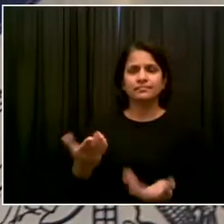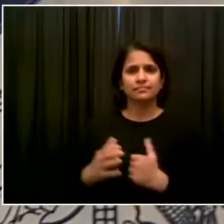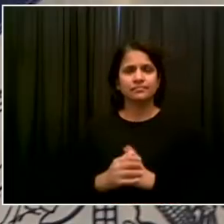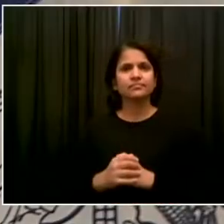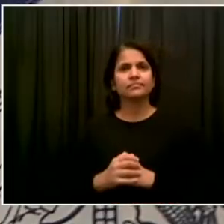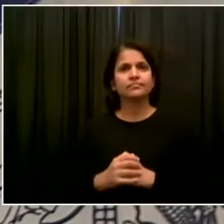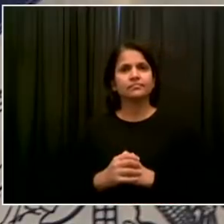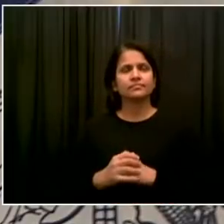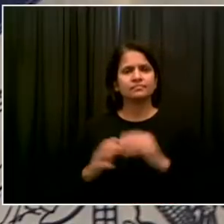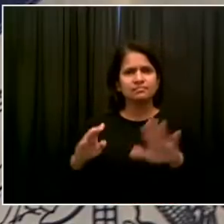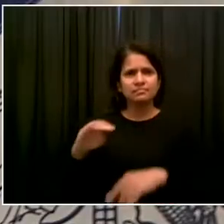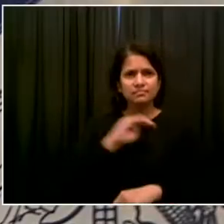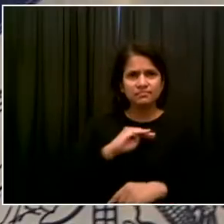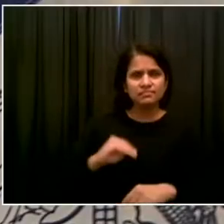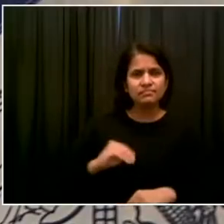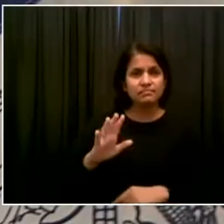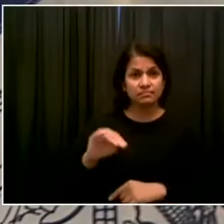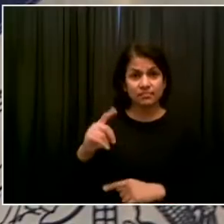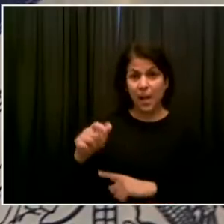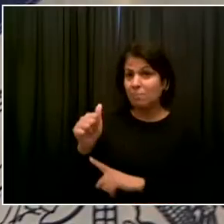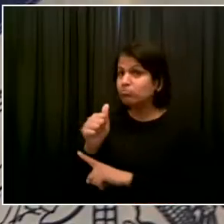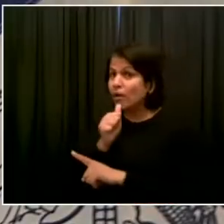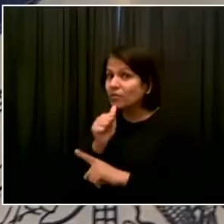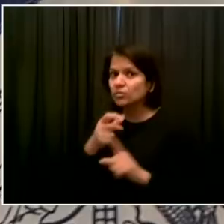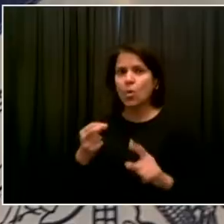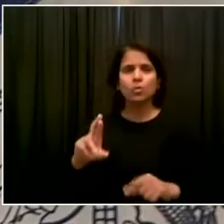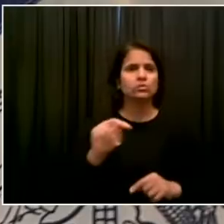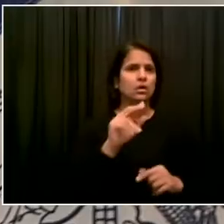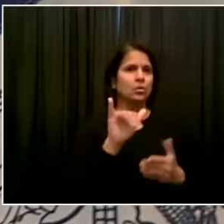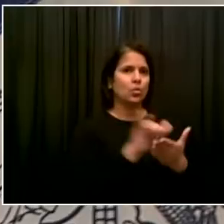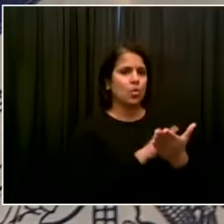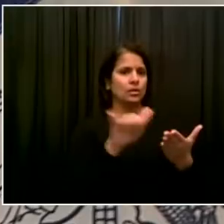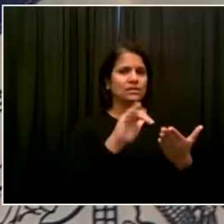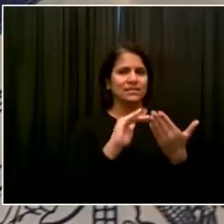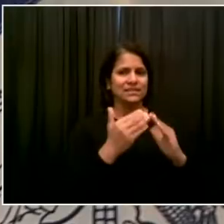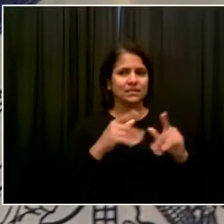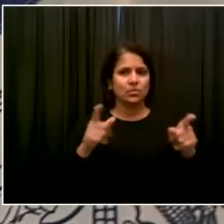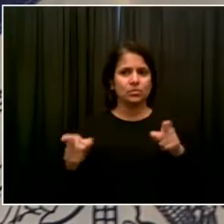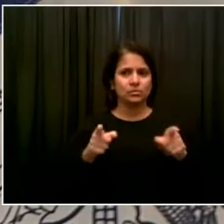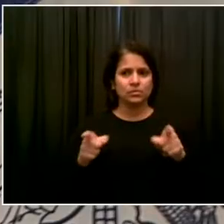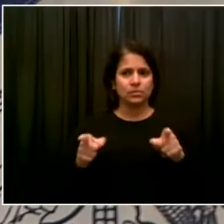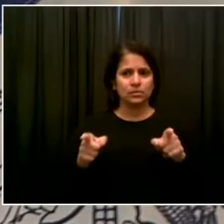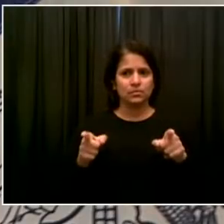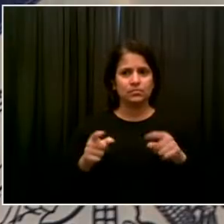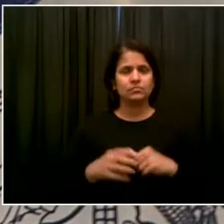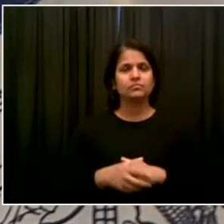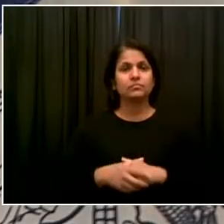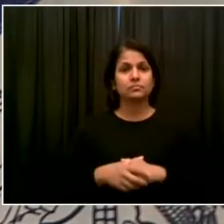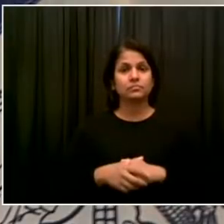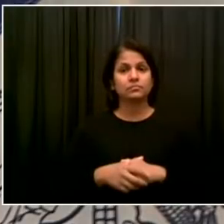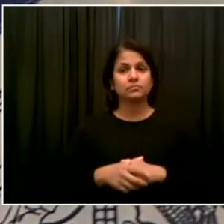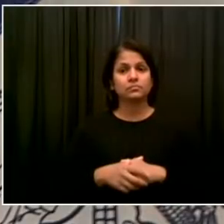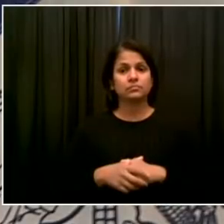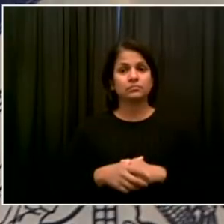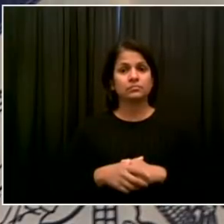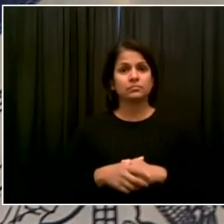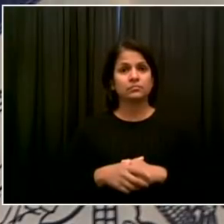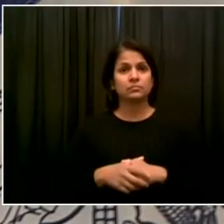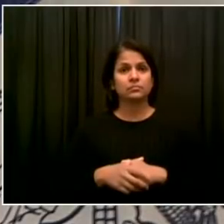TELL US EXACTLY THE SITE, CITY RUNNER PRIVATE THAT WILL HELP US AS WE FOLLOW